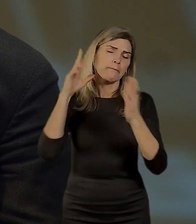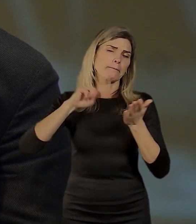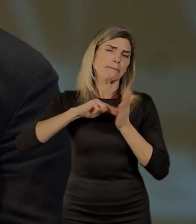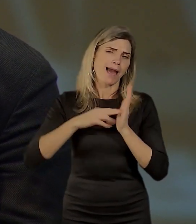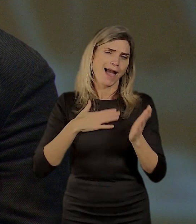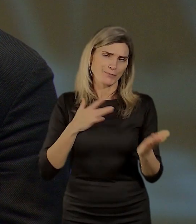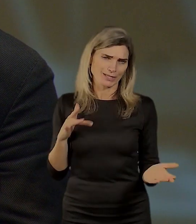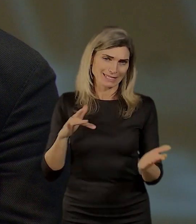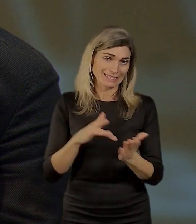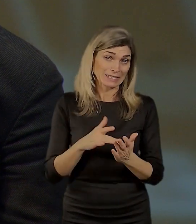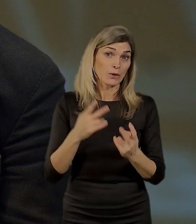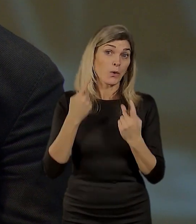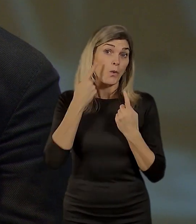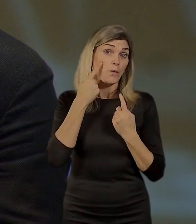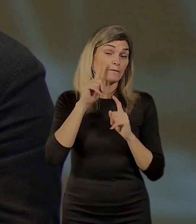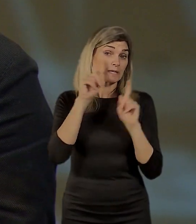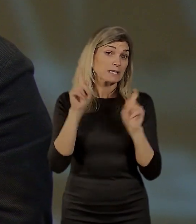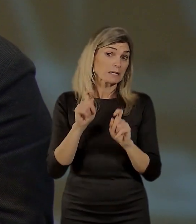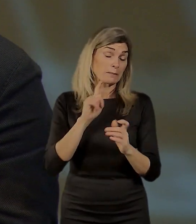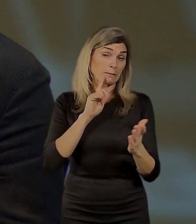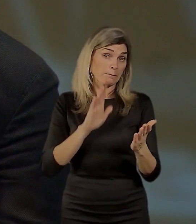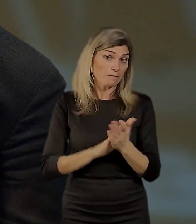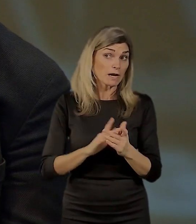where we have a clear plan and space where this should happen.